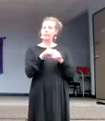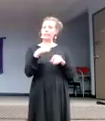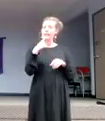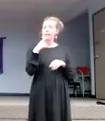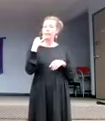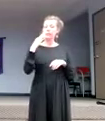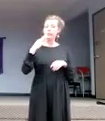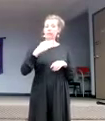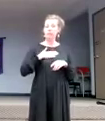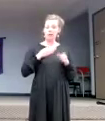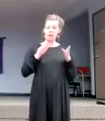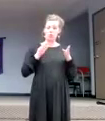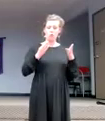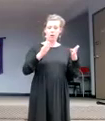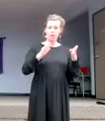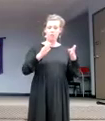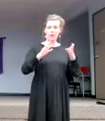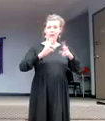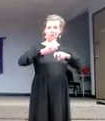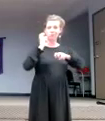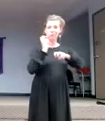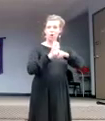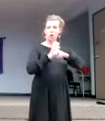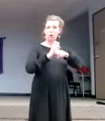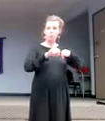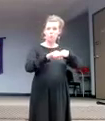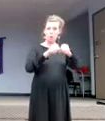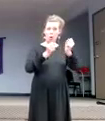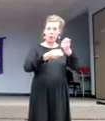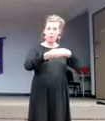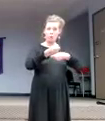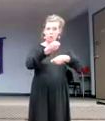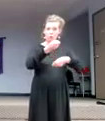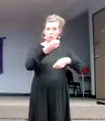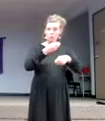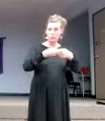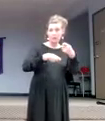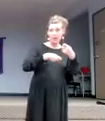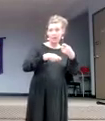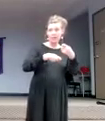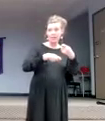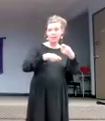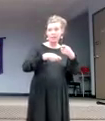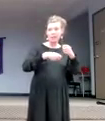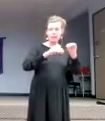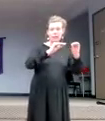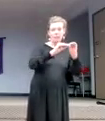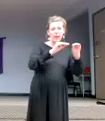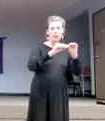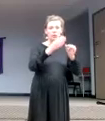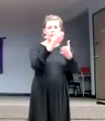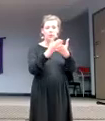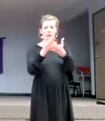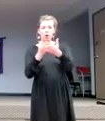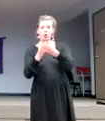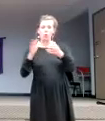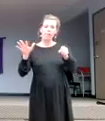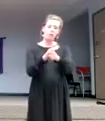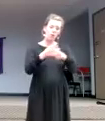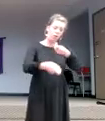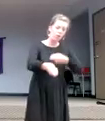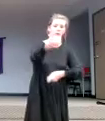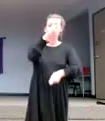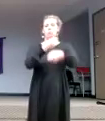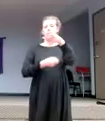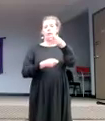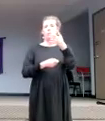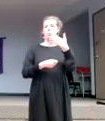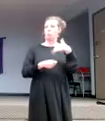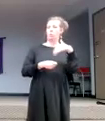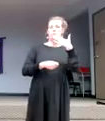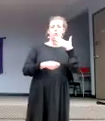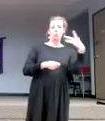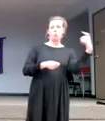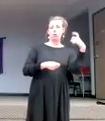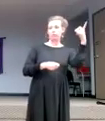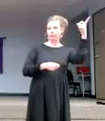my driveway is concrete, will it be broken and replaced? Will it be packed work or fully redone?